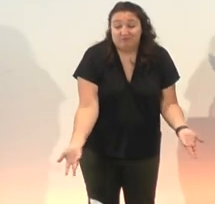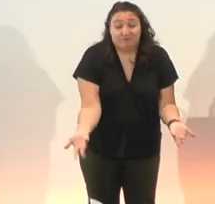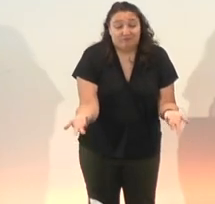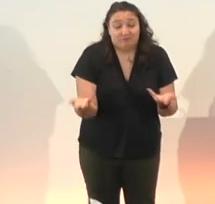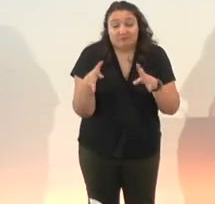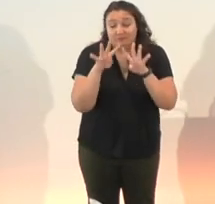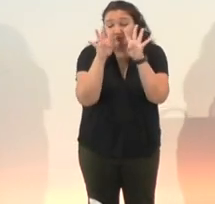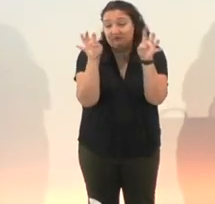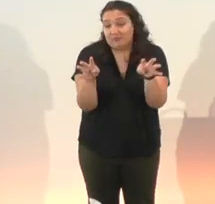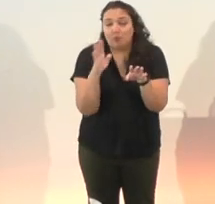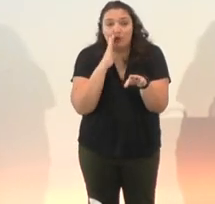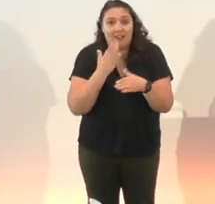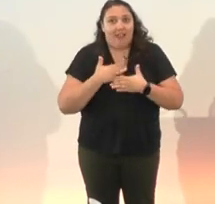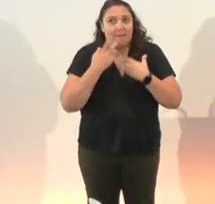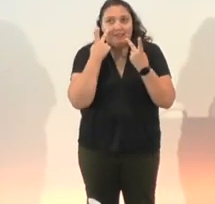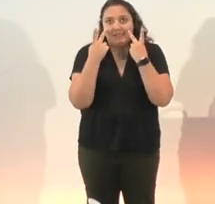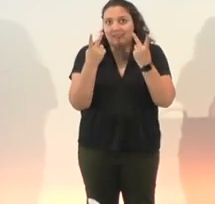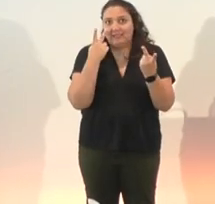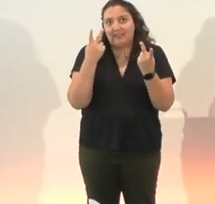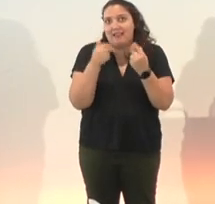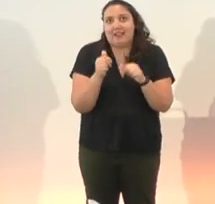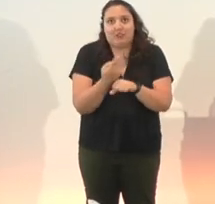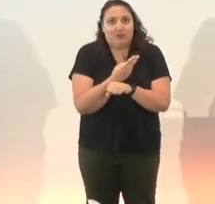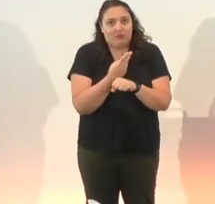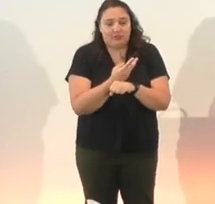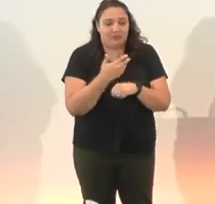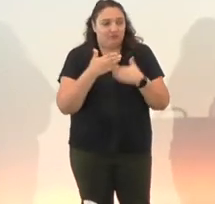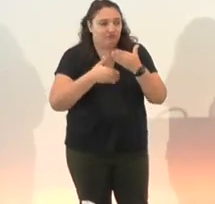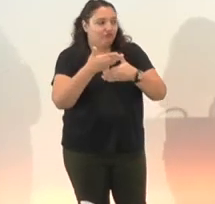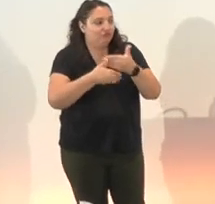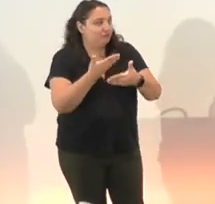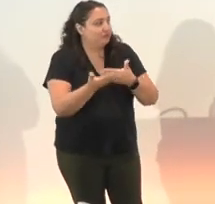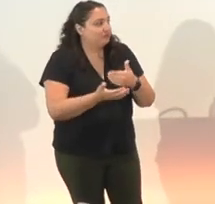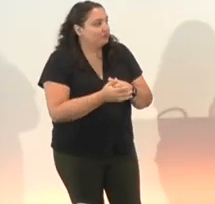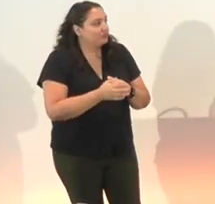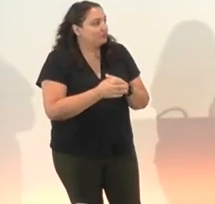to see any use once we get it up and running. >> -- Jonathan: One of the things that brought